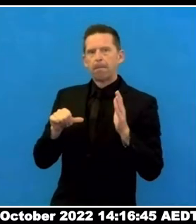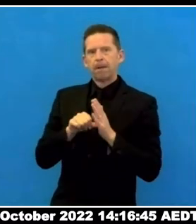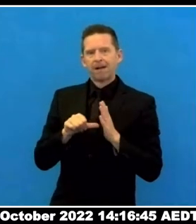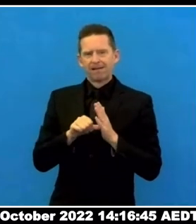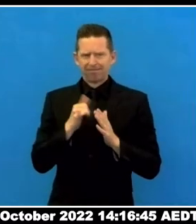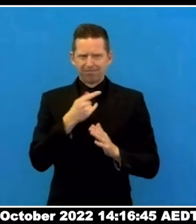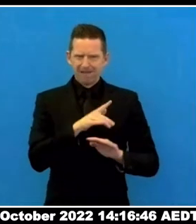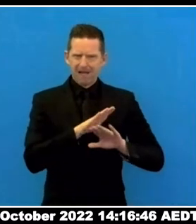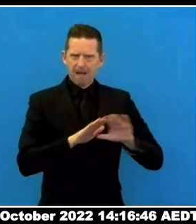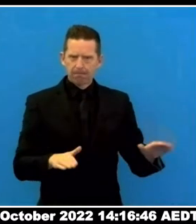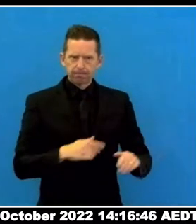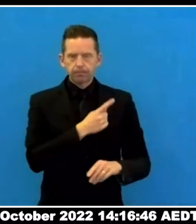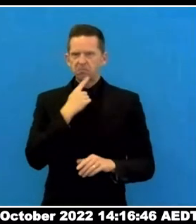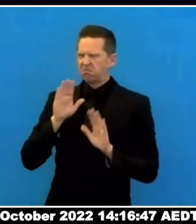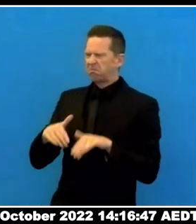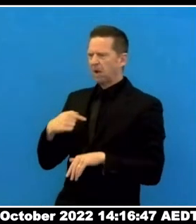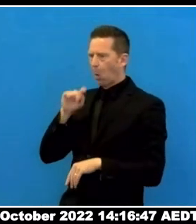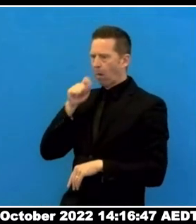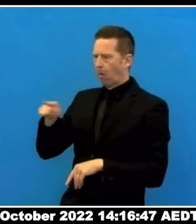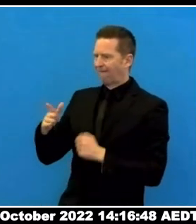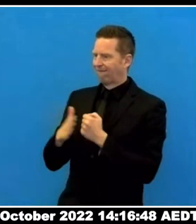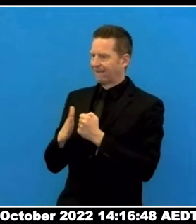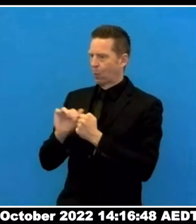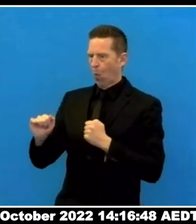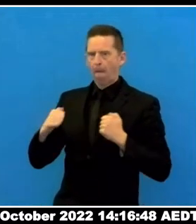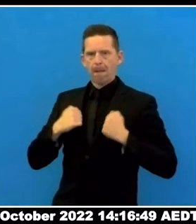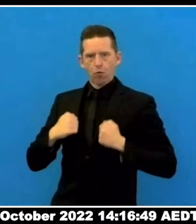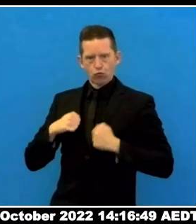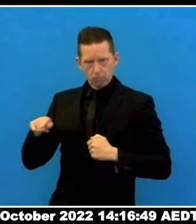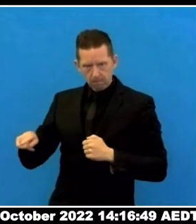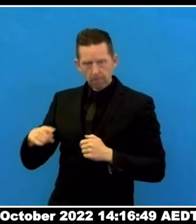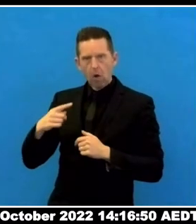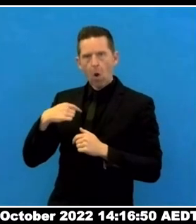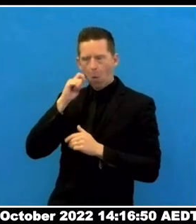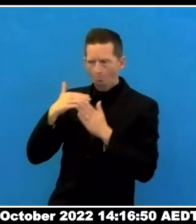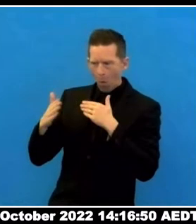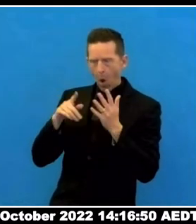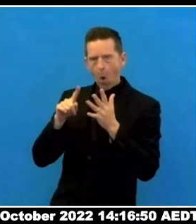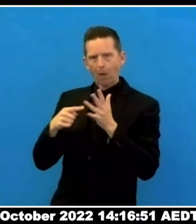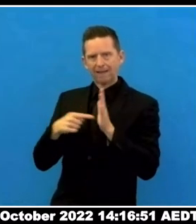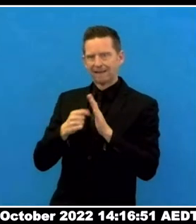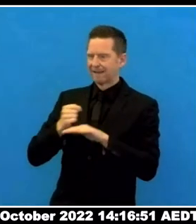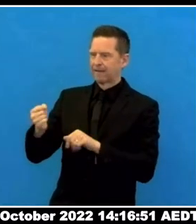He said he would fix our bathroom and organise an OT to try and keep us happy.